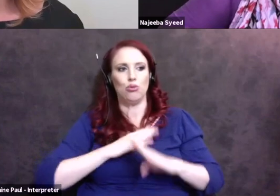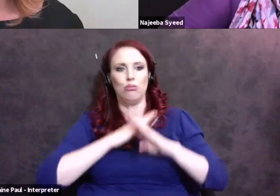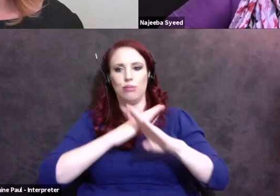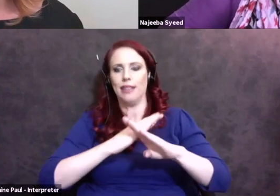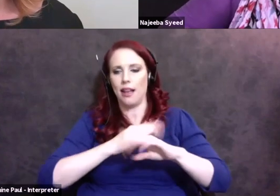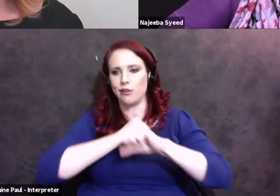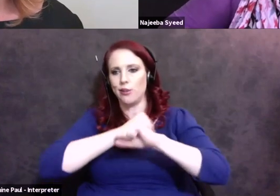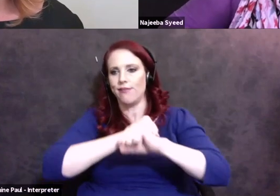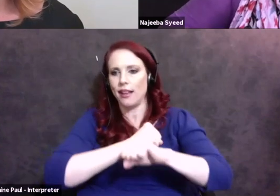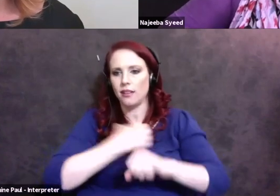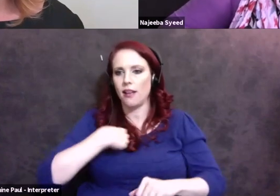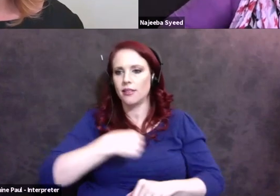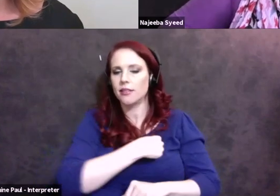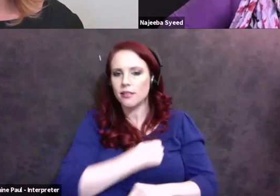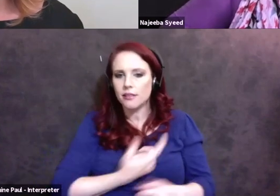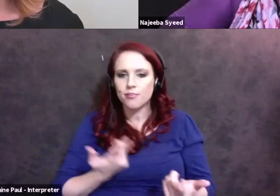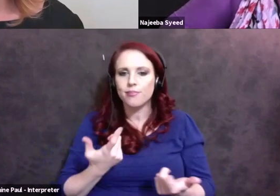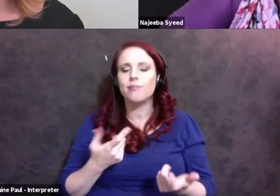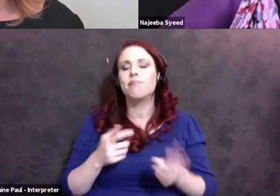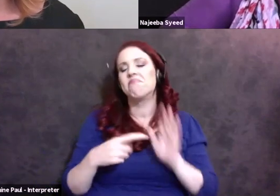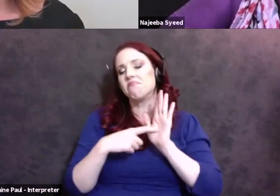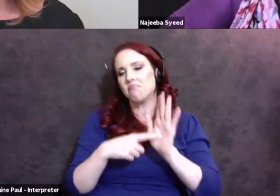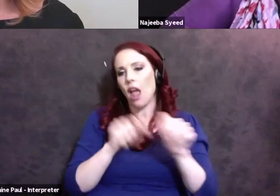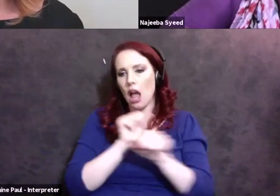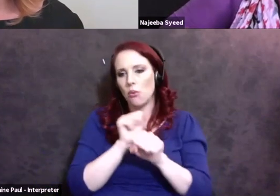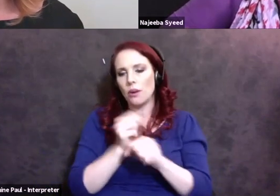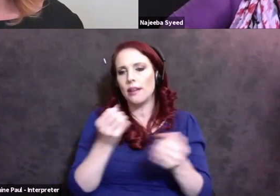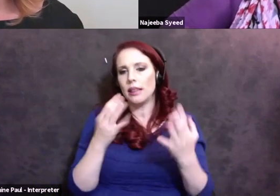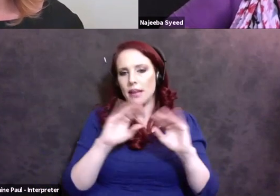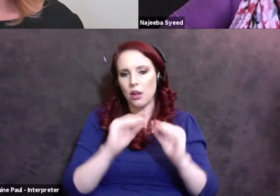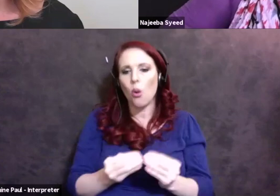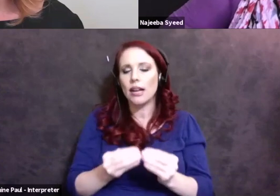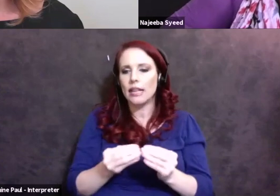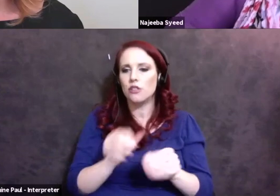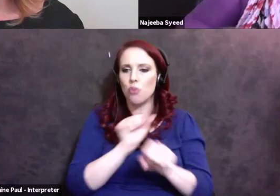I worked a lot with organizations that serve youth.